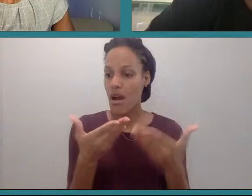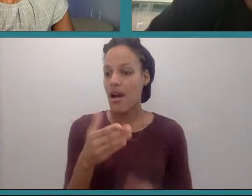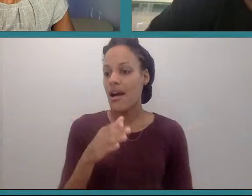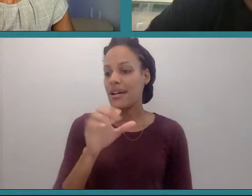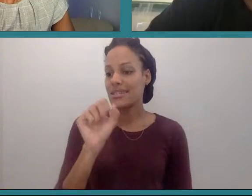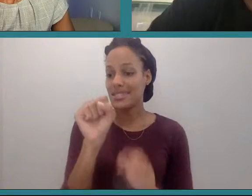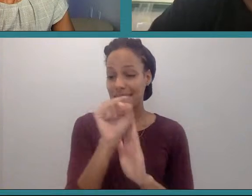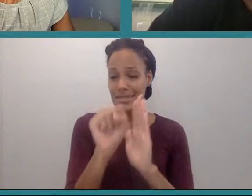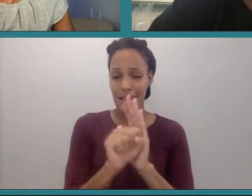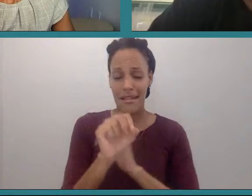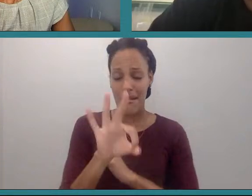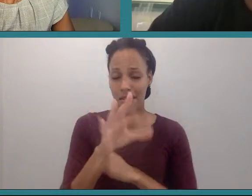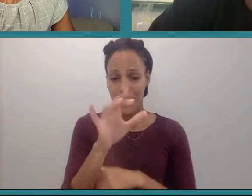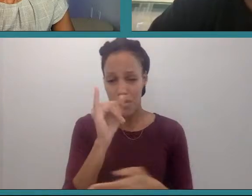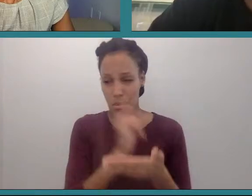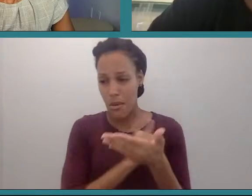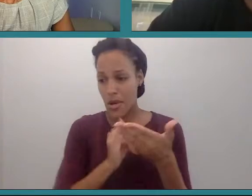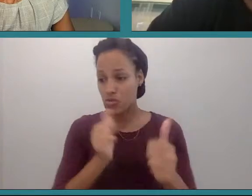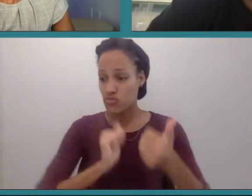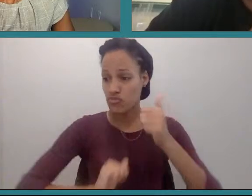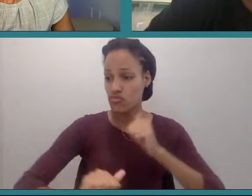WHYY.